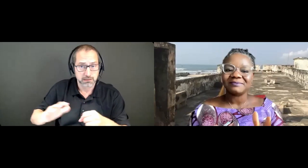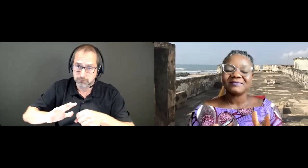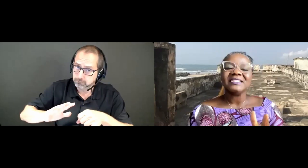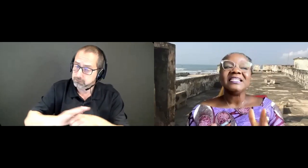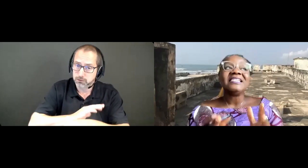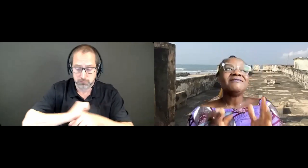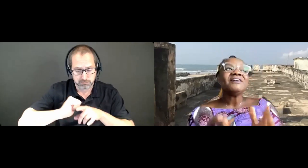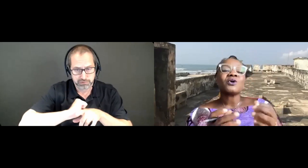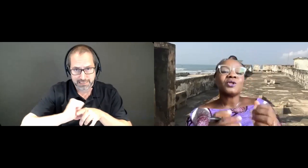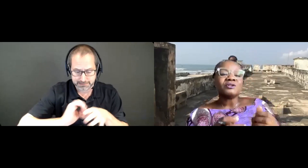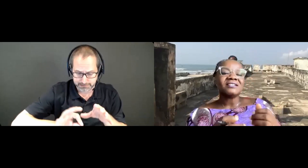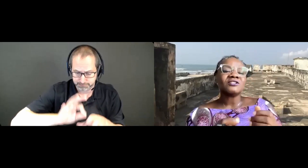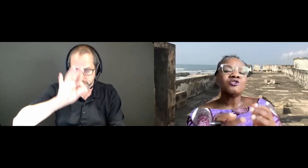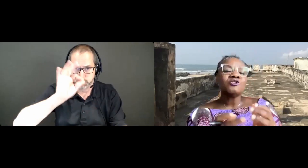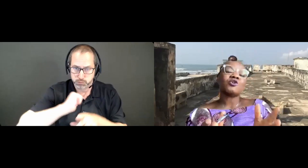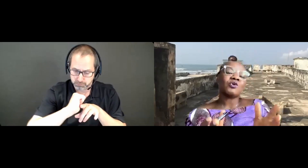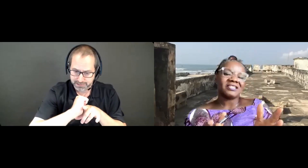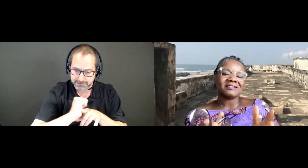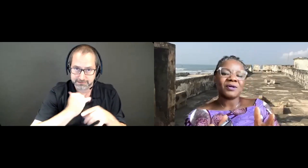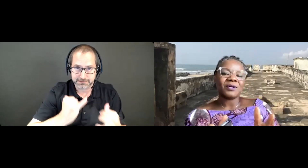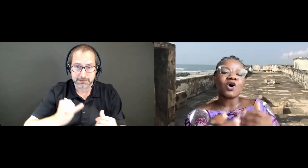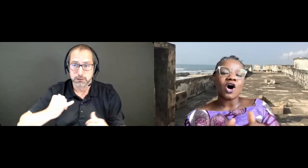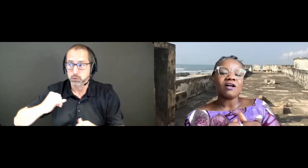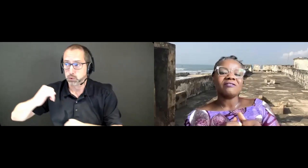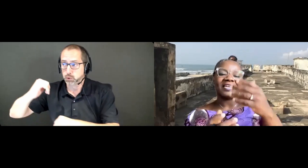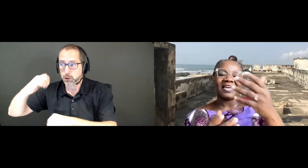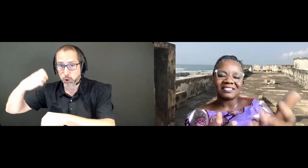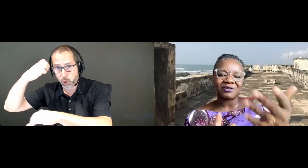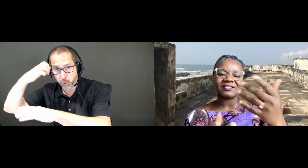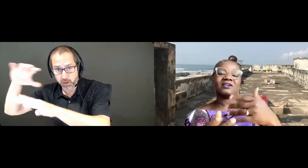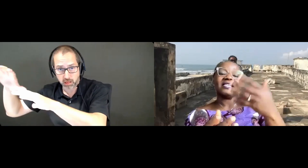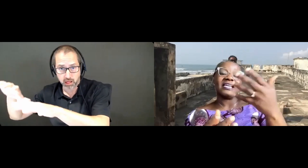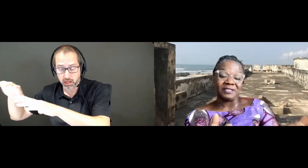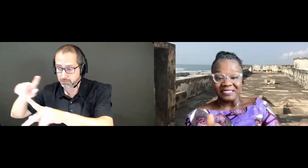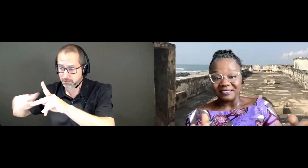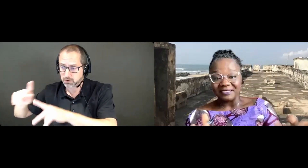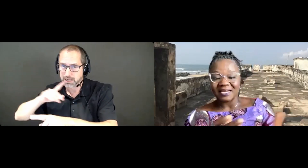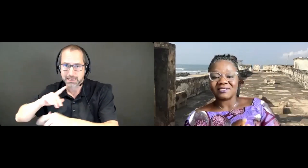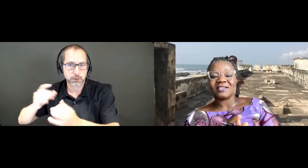Leaving the colonials no choice but to call for the experts or the expertise, I should say,